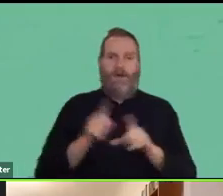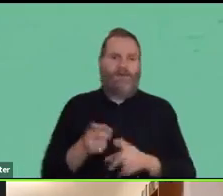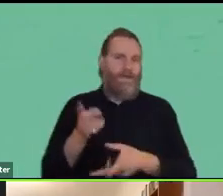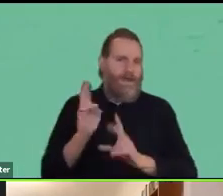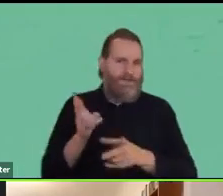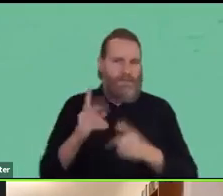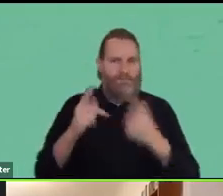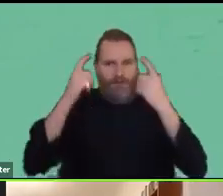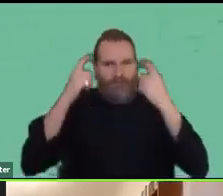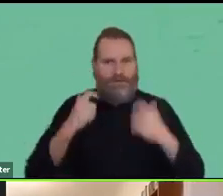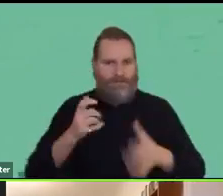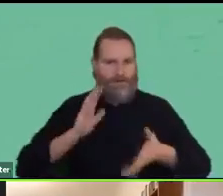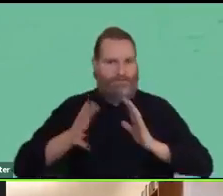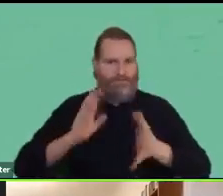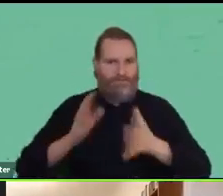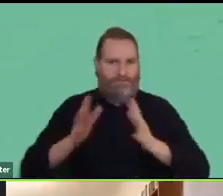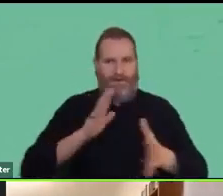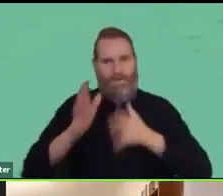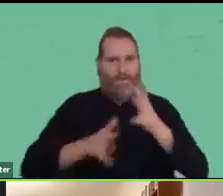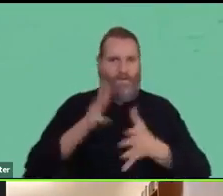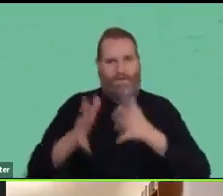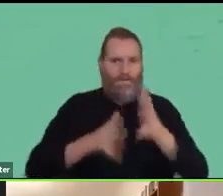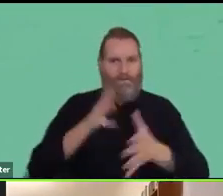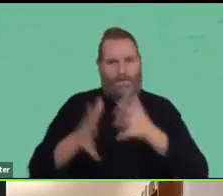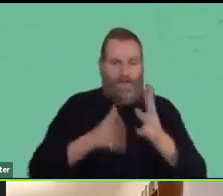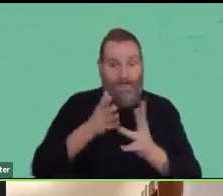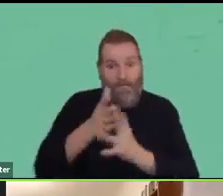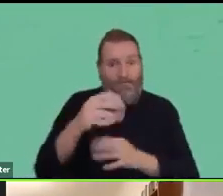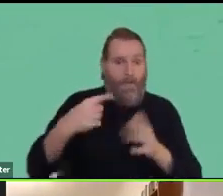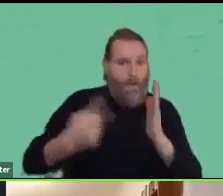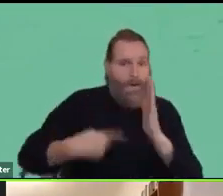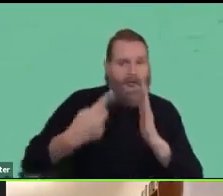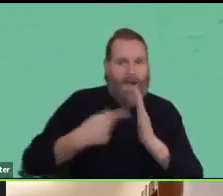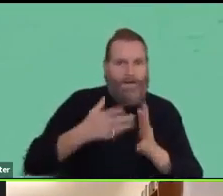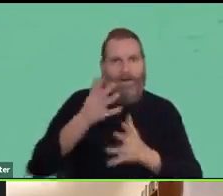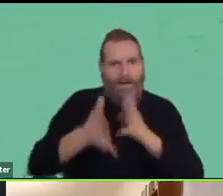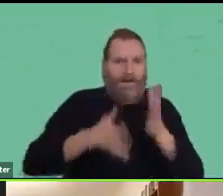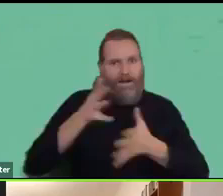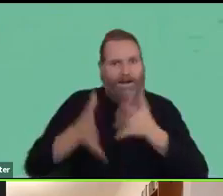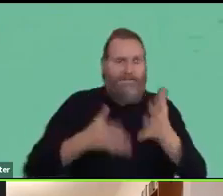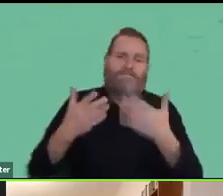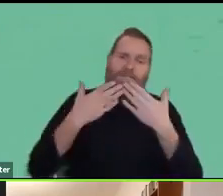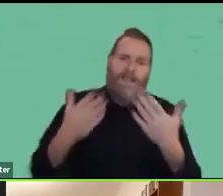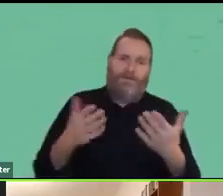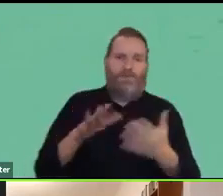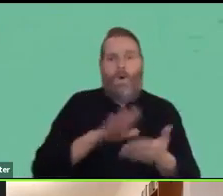who's who's a veteran and uh for this for us so i just want to say some thanks I wanted to thank the